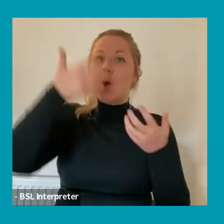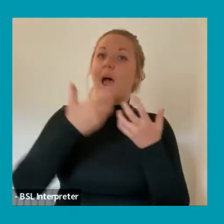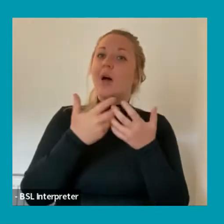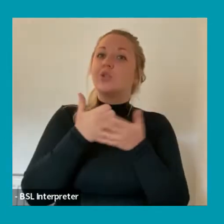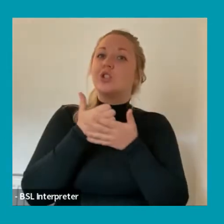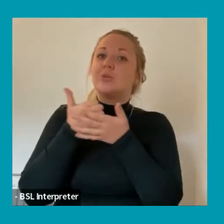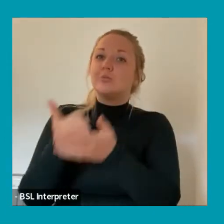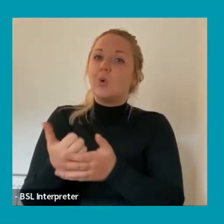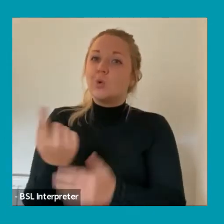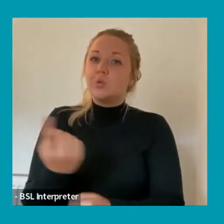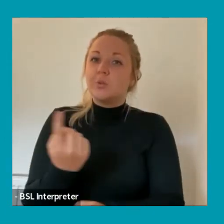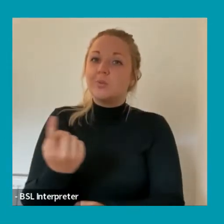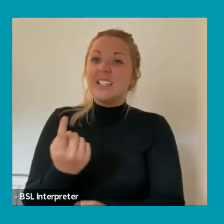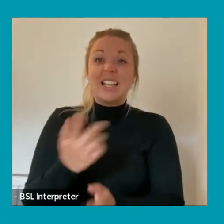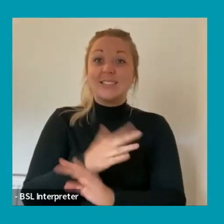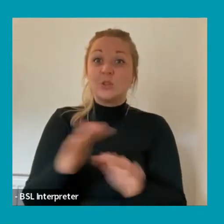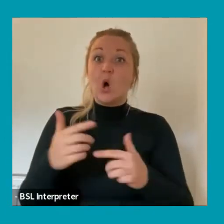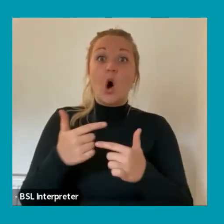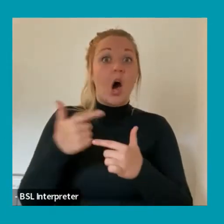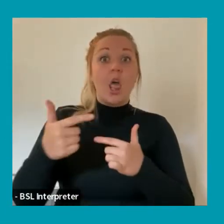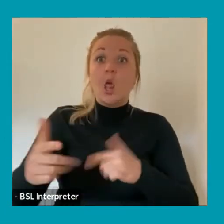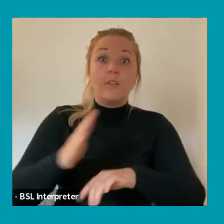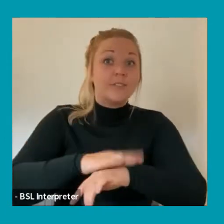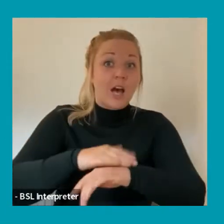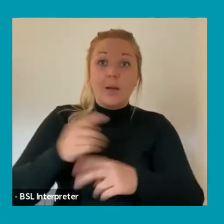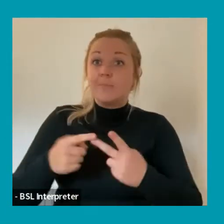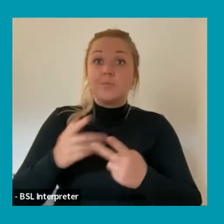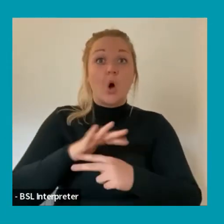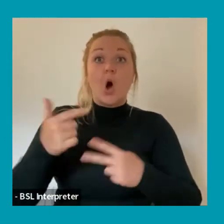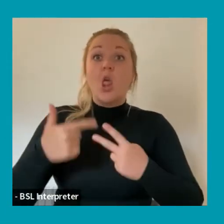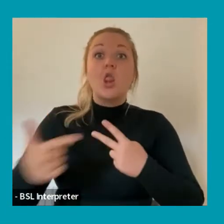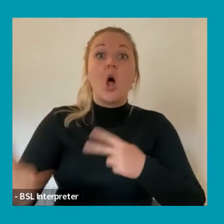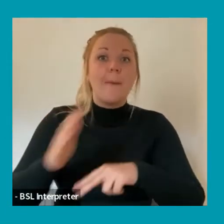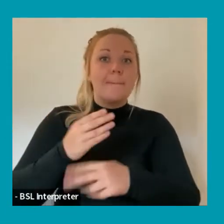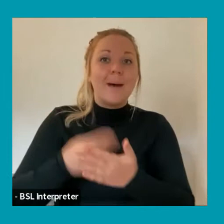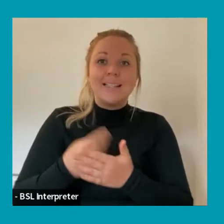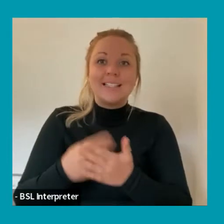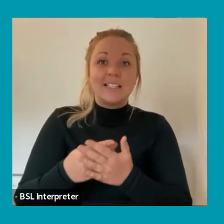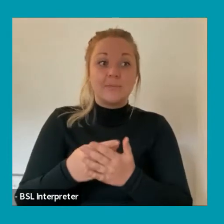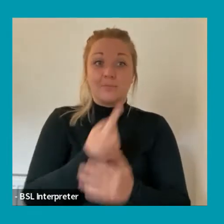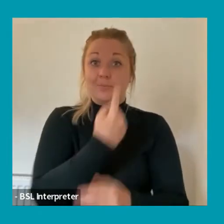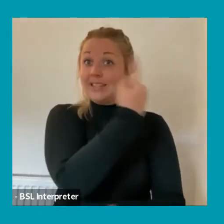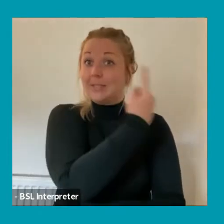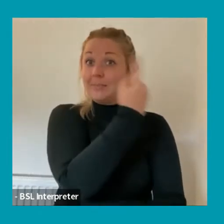It doesn't take a huge amount of me finding out things and putting thing in place. So I really agree with you.